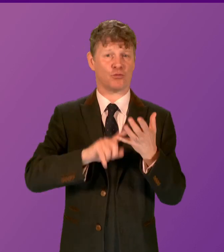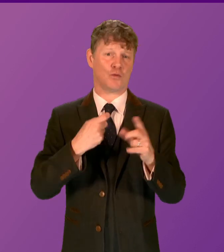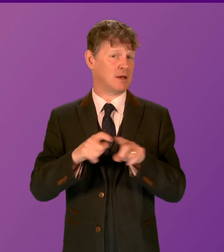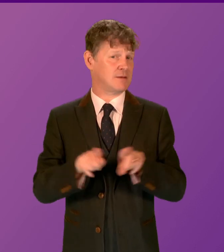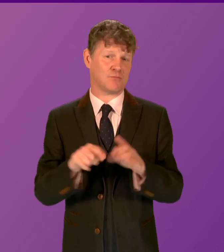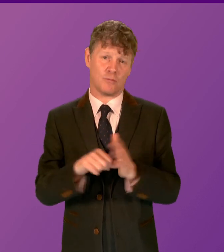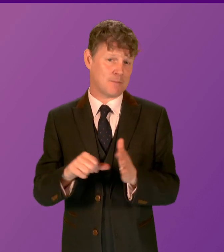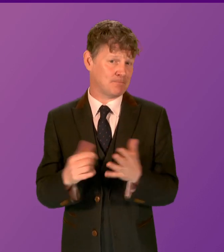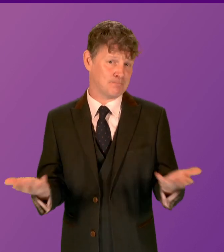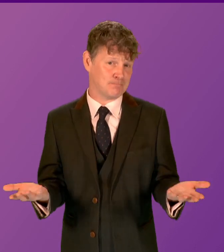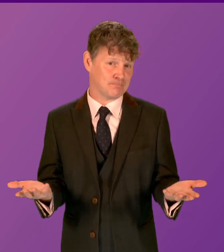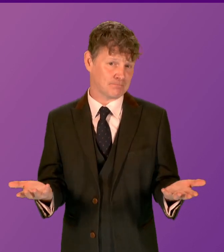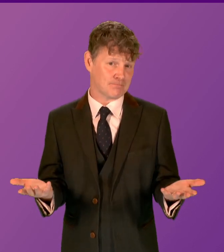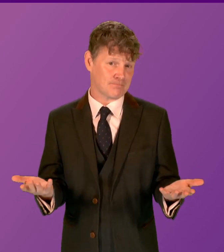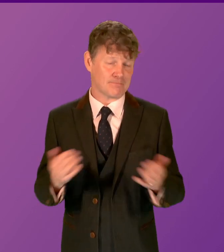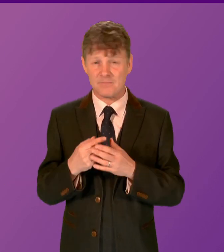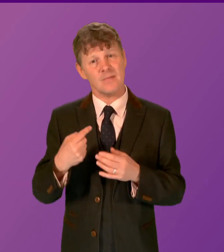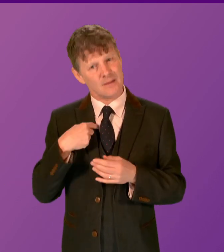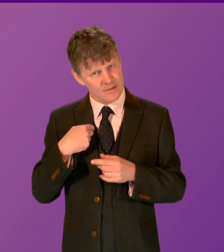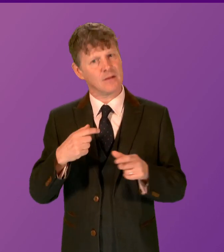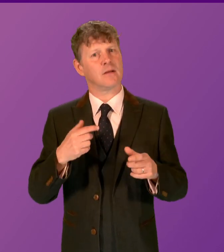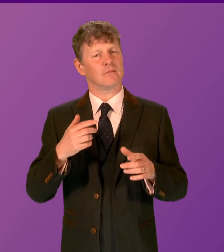That is why we continue to seek to improve A and E performance.